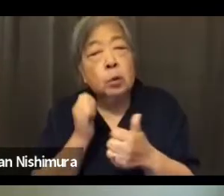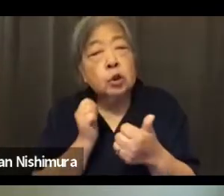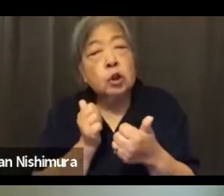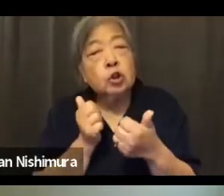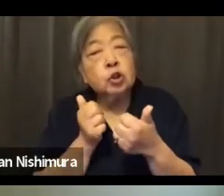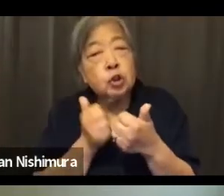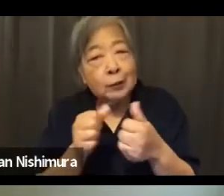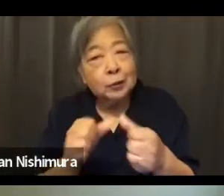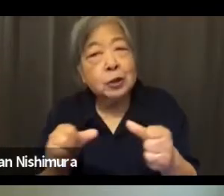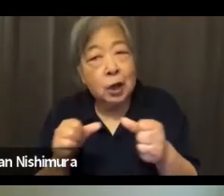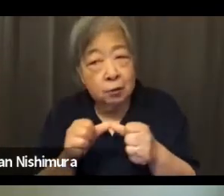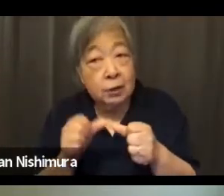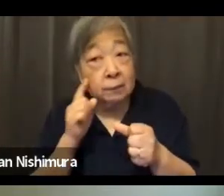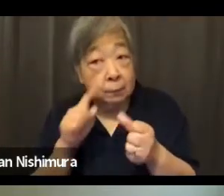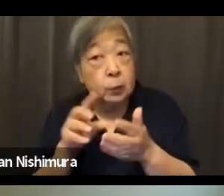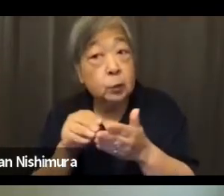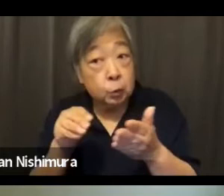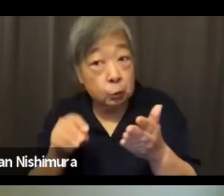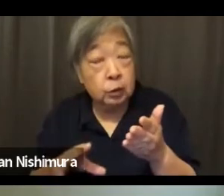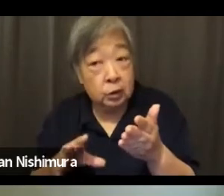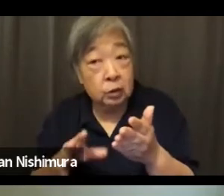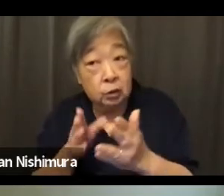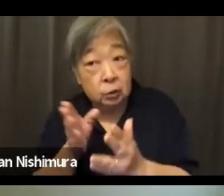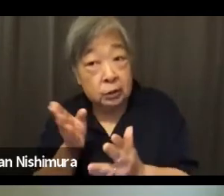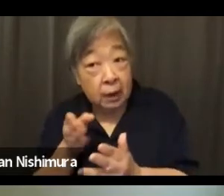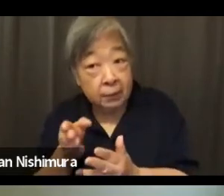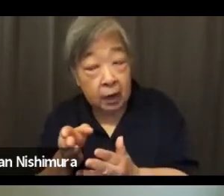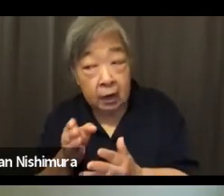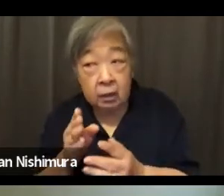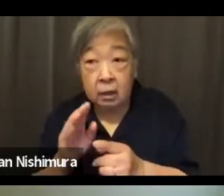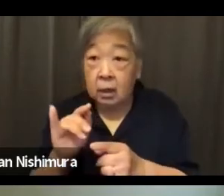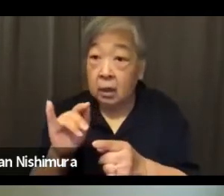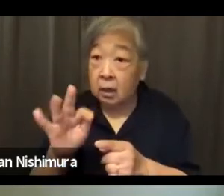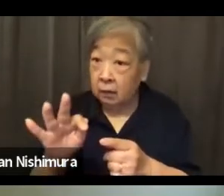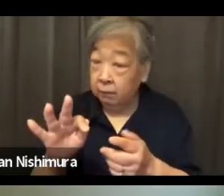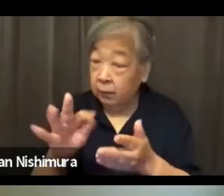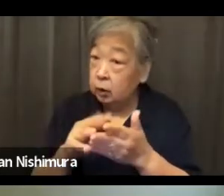if they do have a service animal or an emotional support animal.